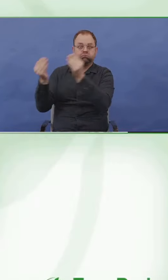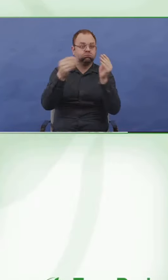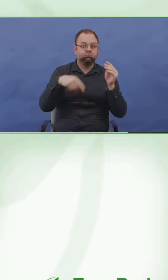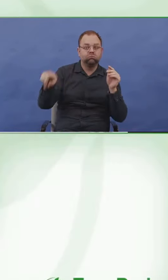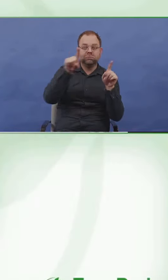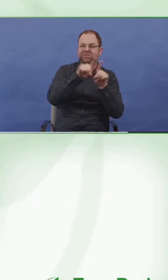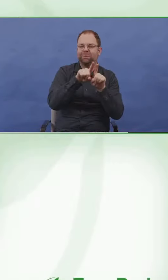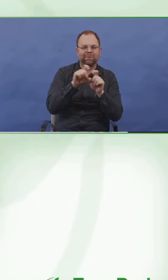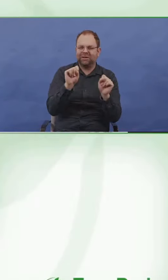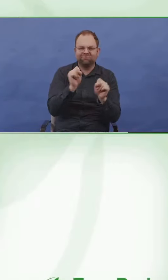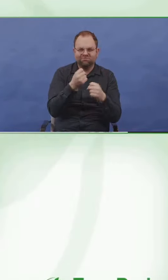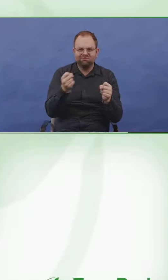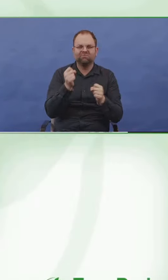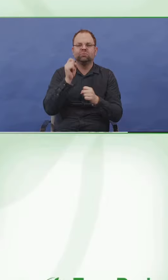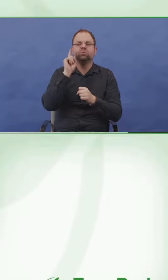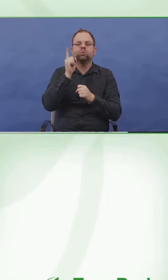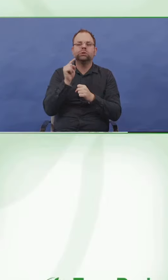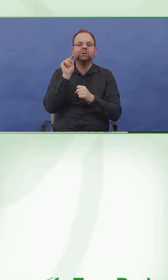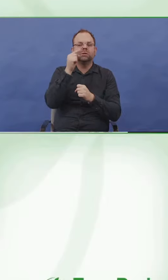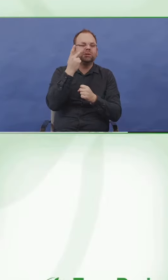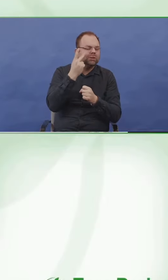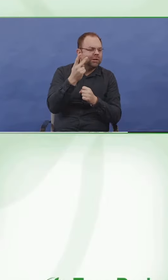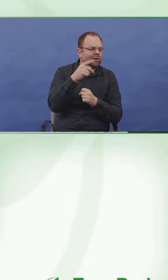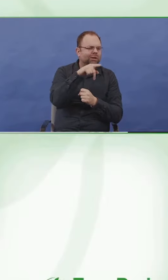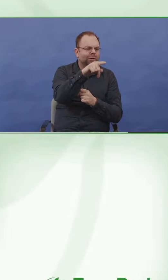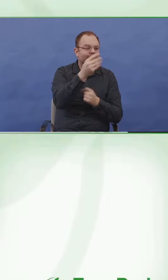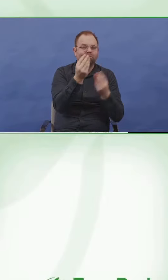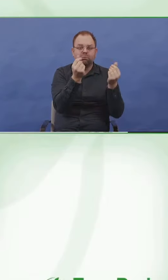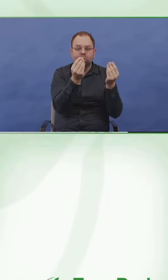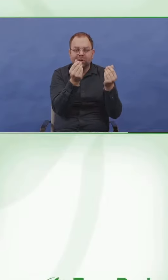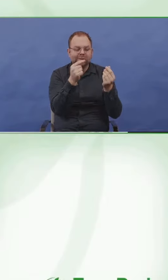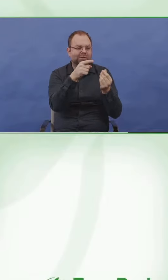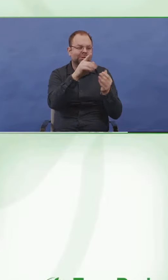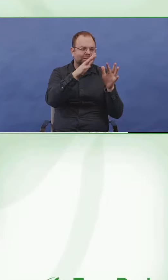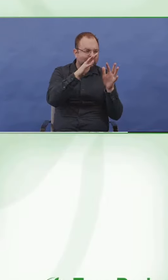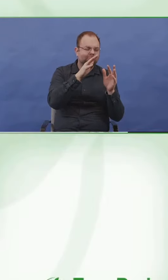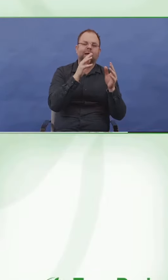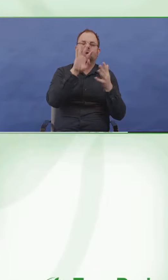with cultural sensitivities that might also be different from one region to the other.